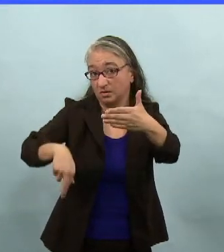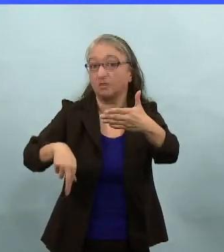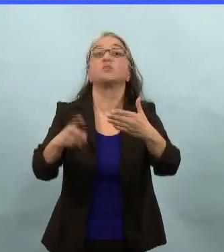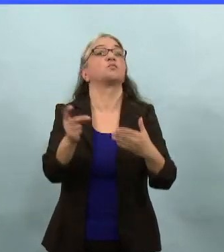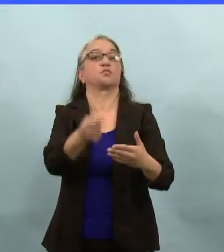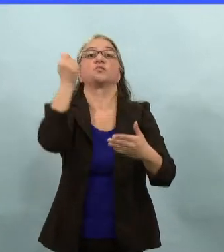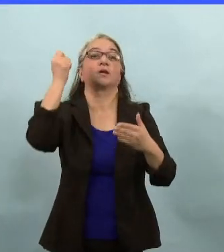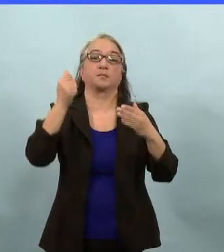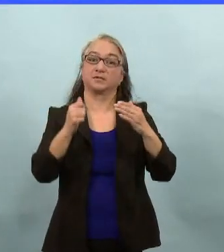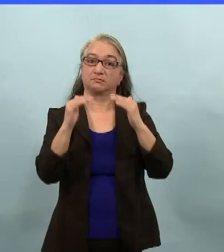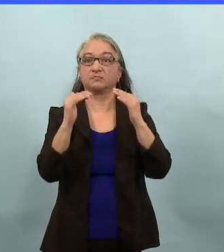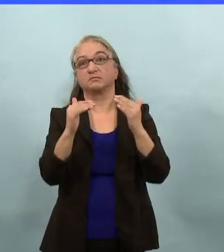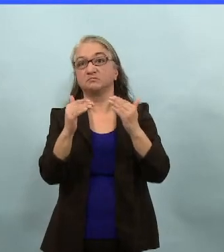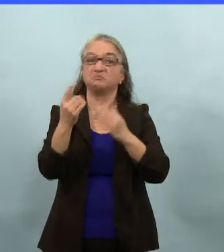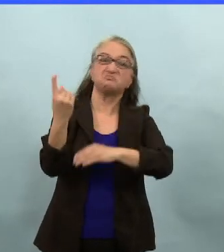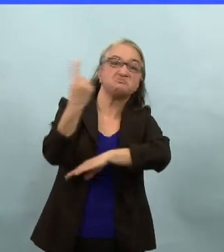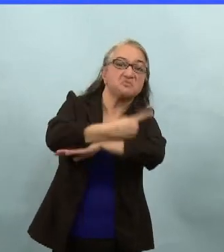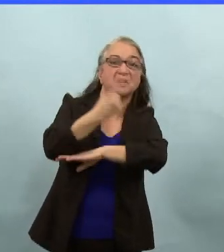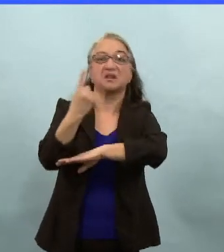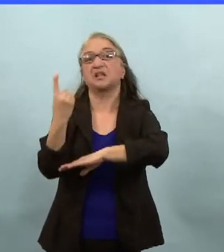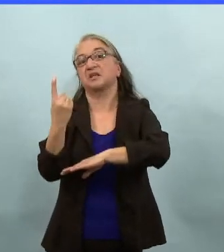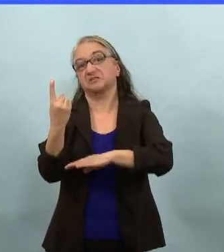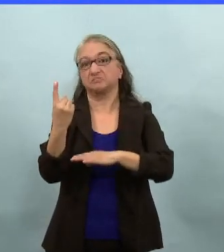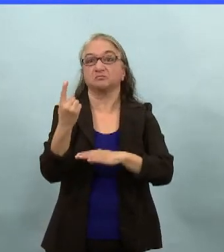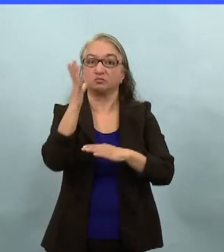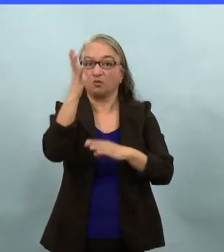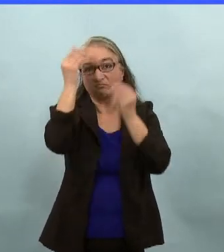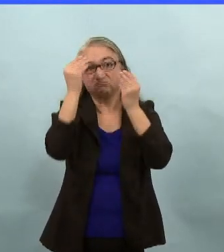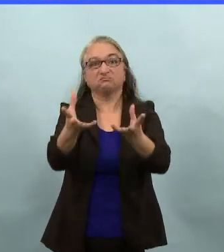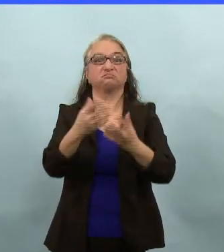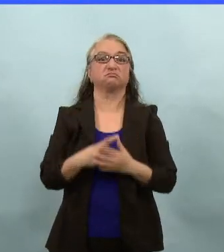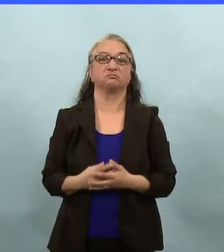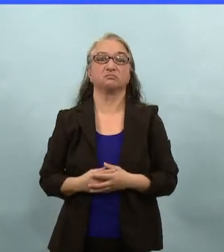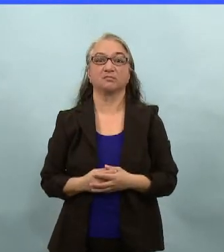our goal is to save lives and that's why we talk so much about vaccination